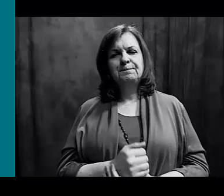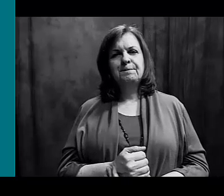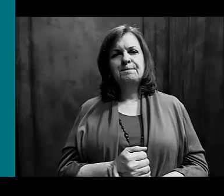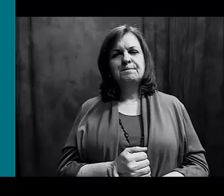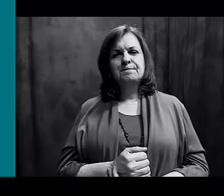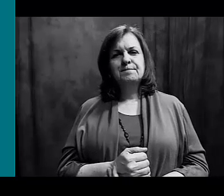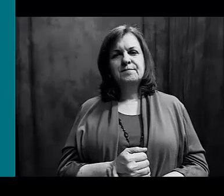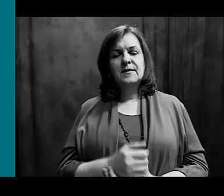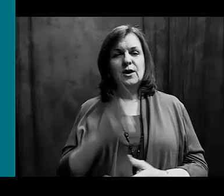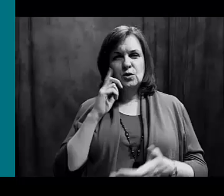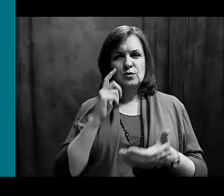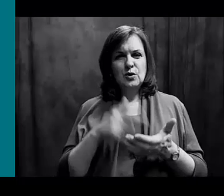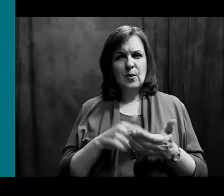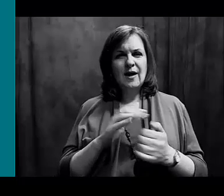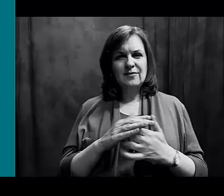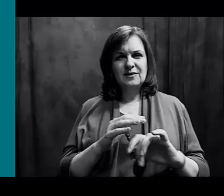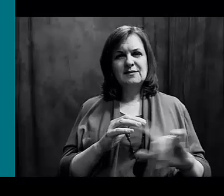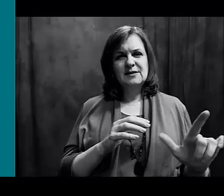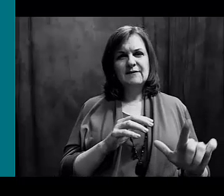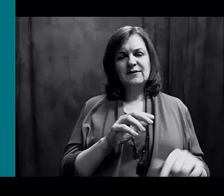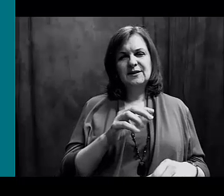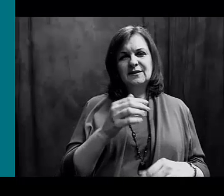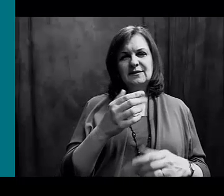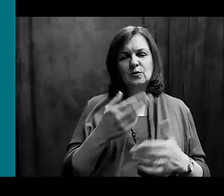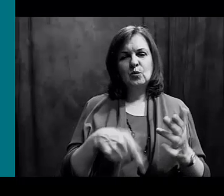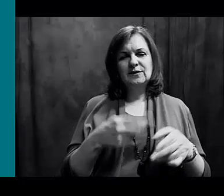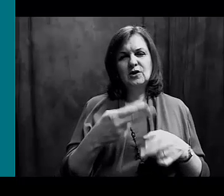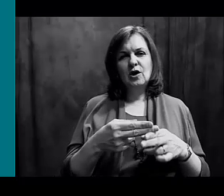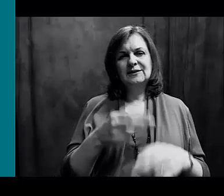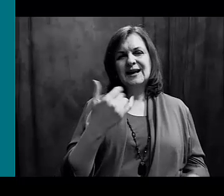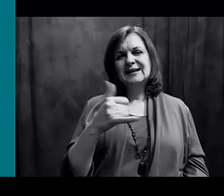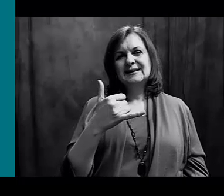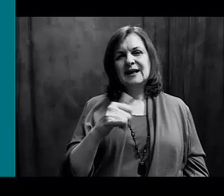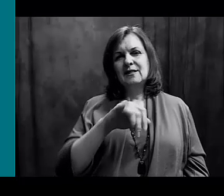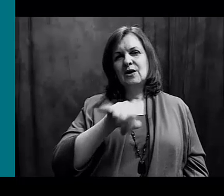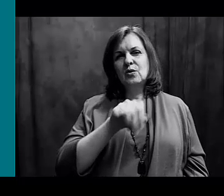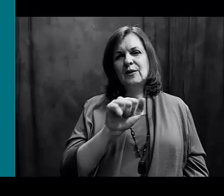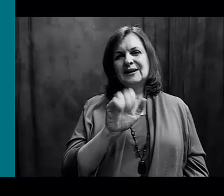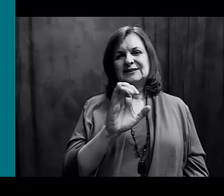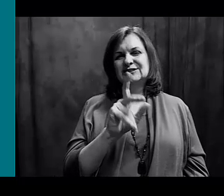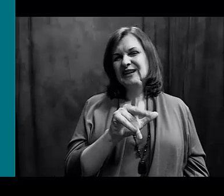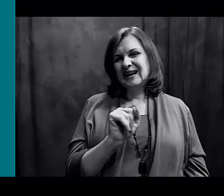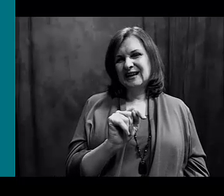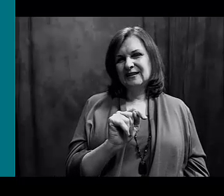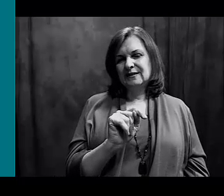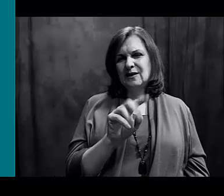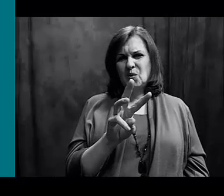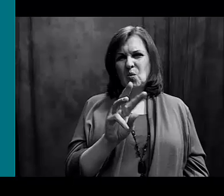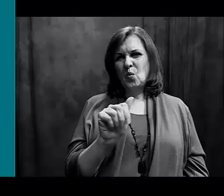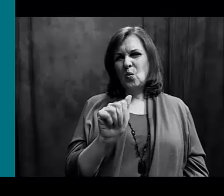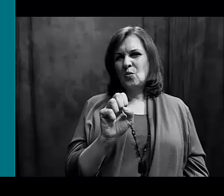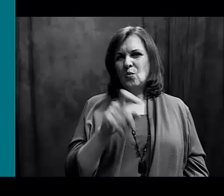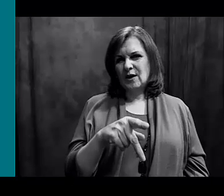well some of you may know that this is a yellow jacket or a bee [on the left] wasp type